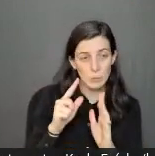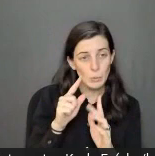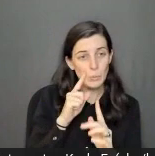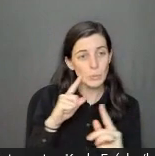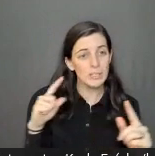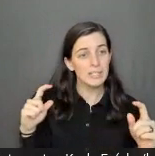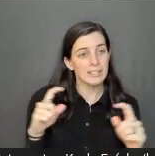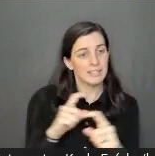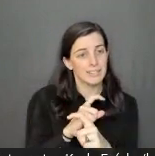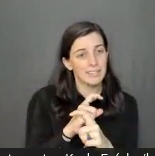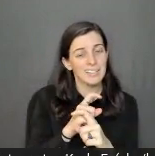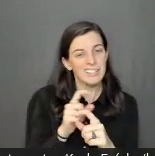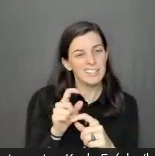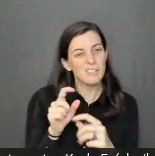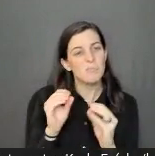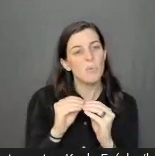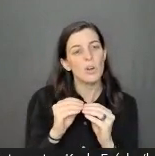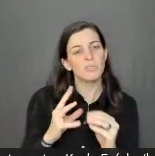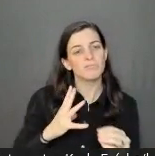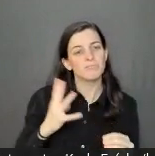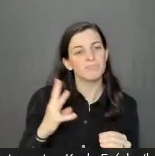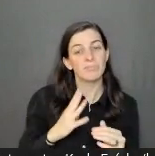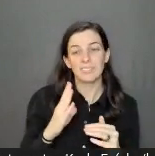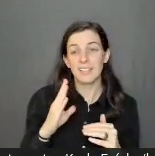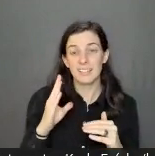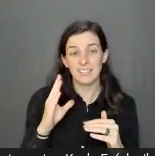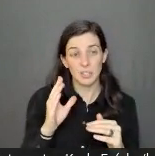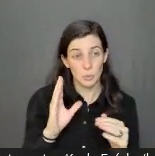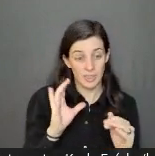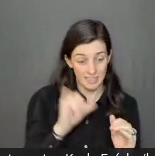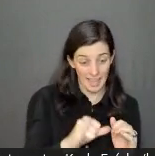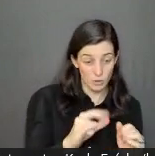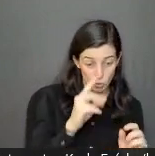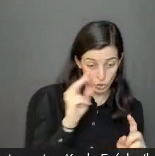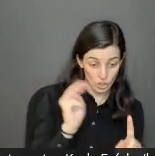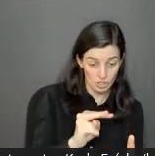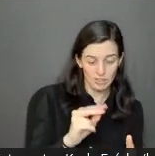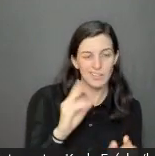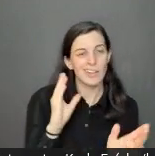rather than a program that speaks randomly.